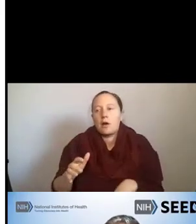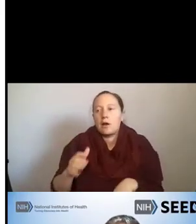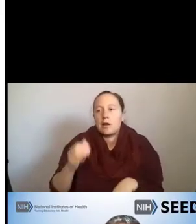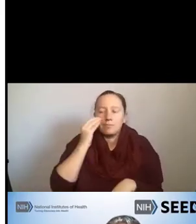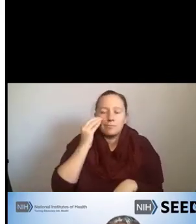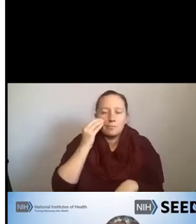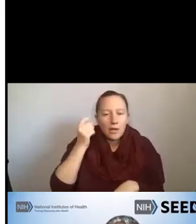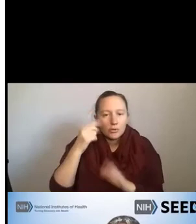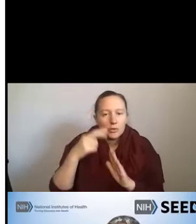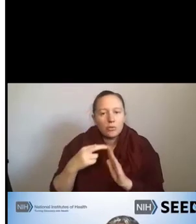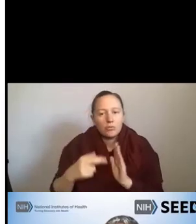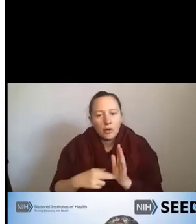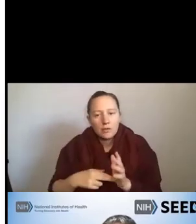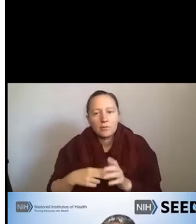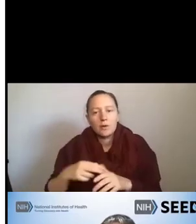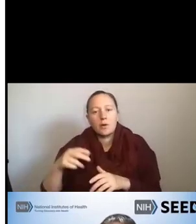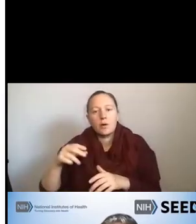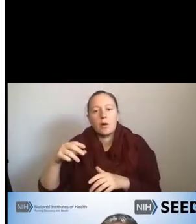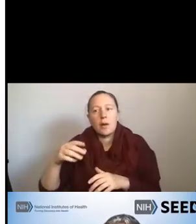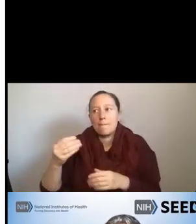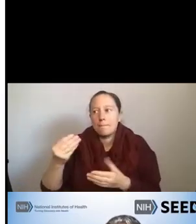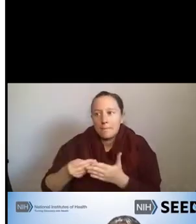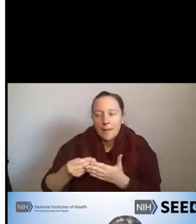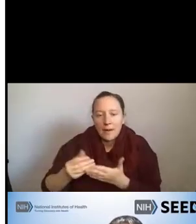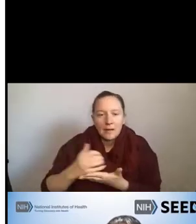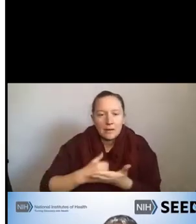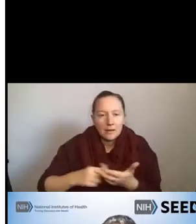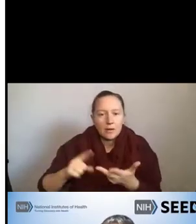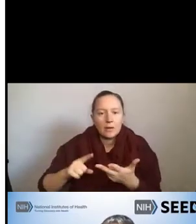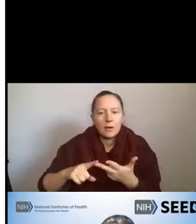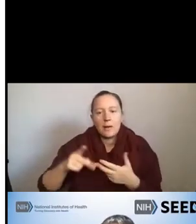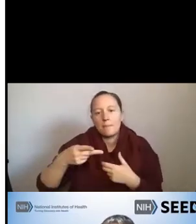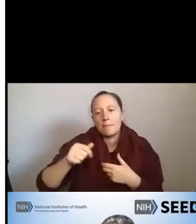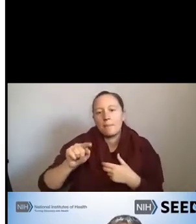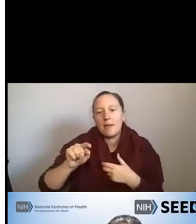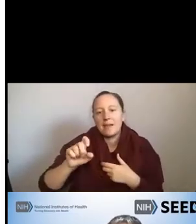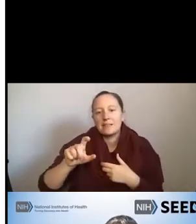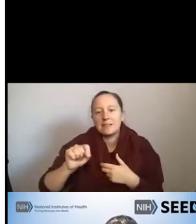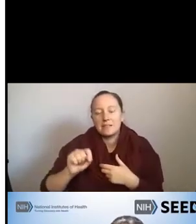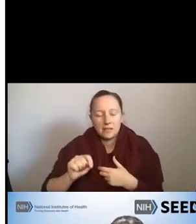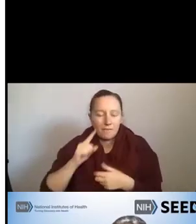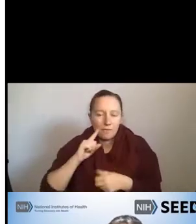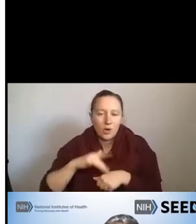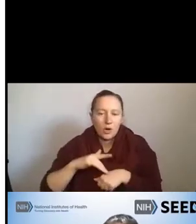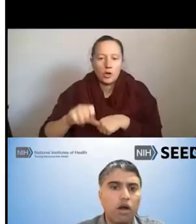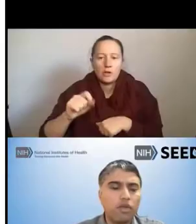and patent sort of implications at that early stage. And then as the projects are moving along,